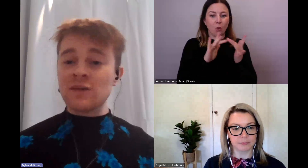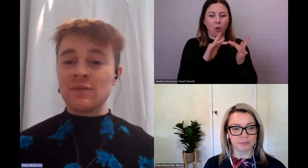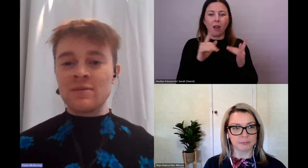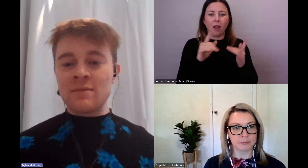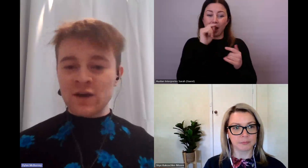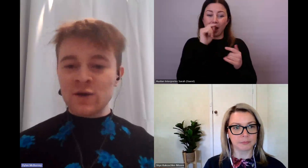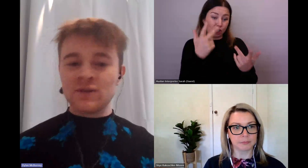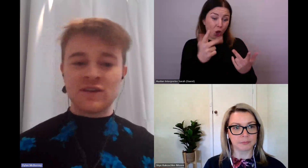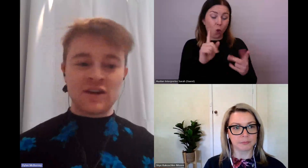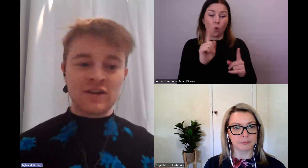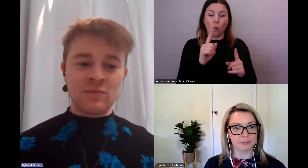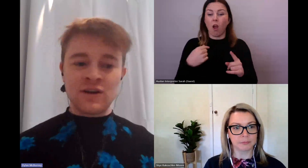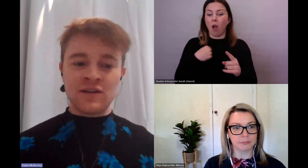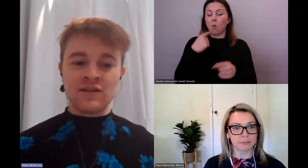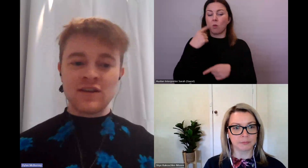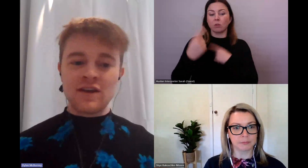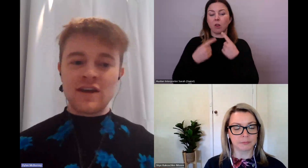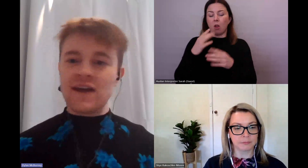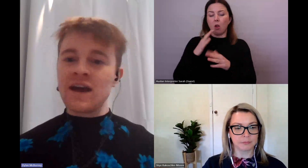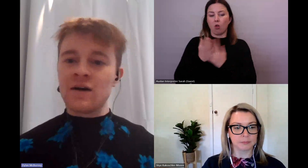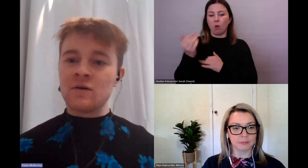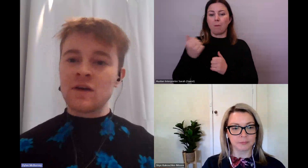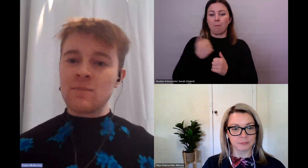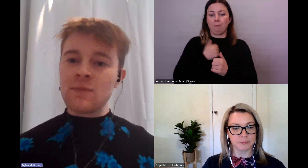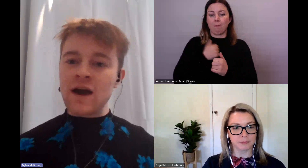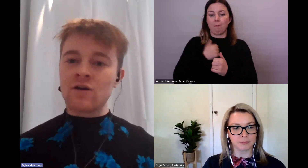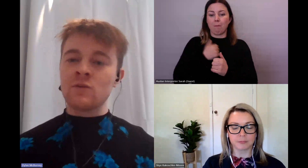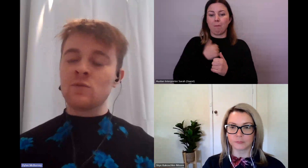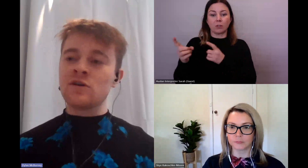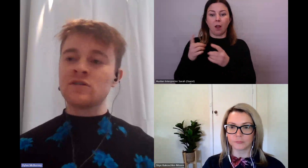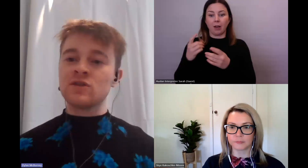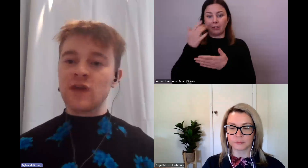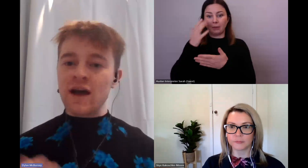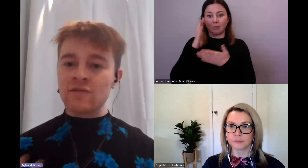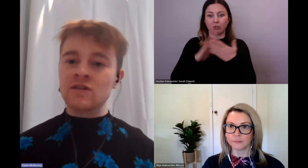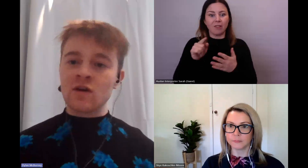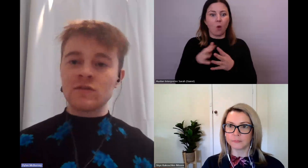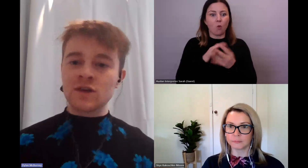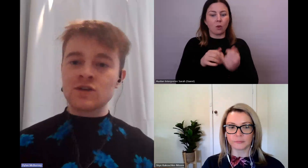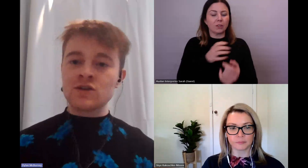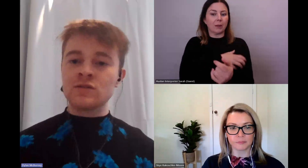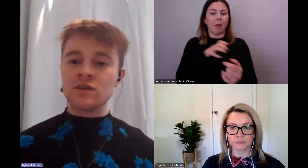a bit about my co-design experience and how empowering it was to have these conversations